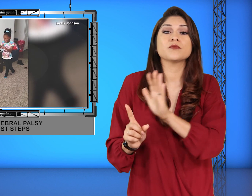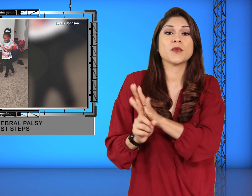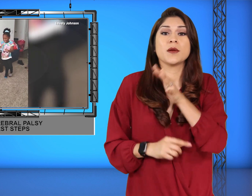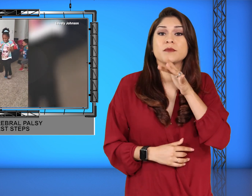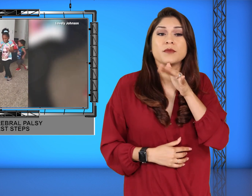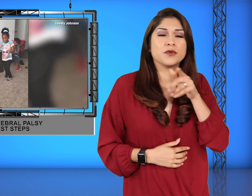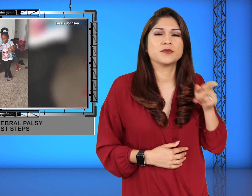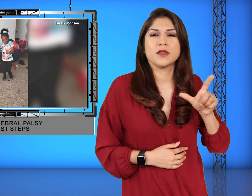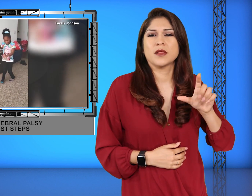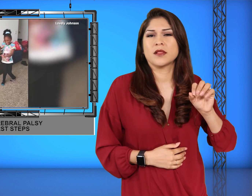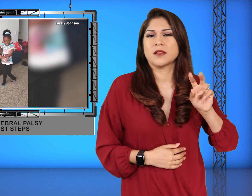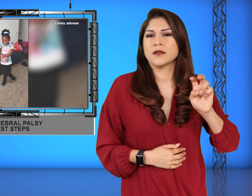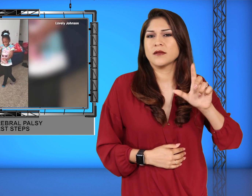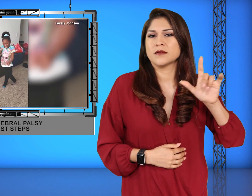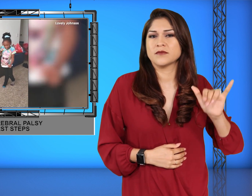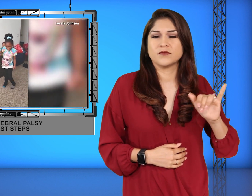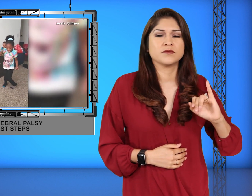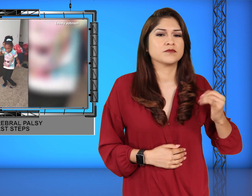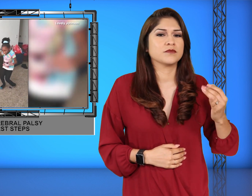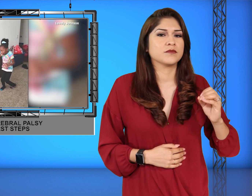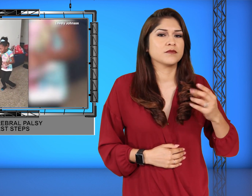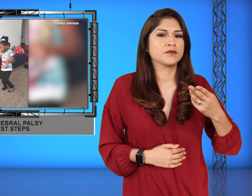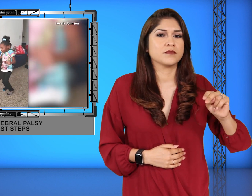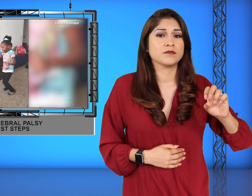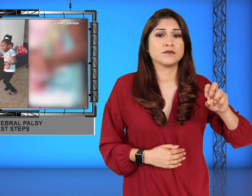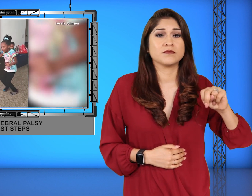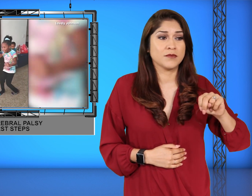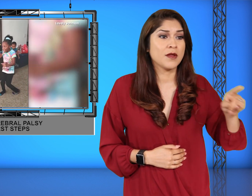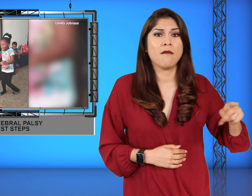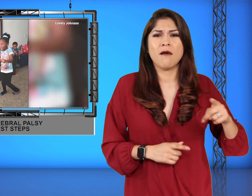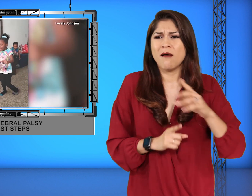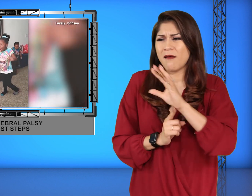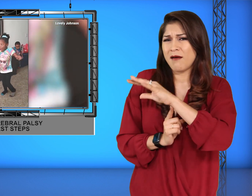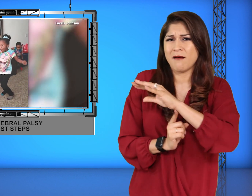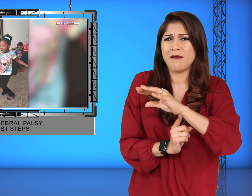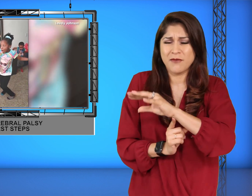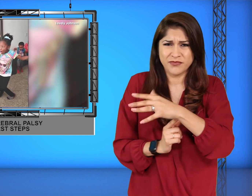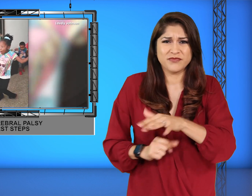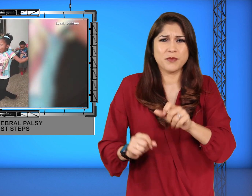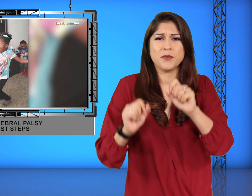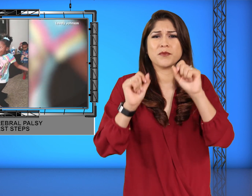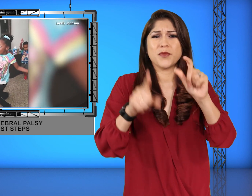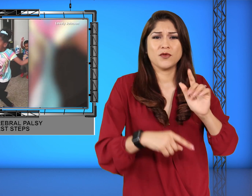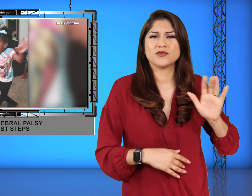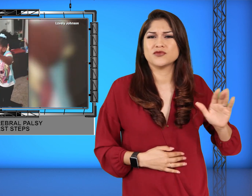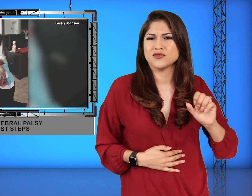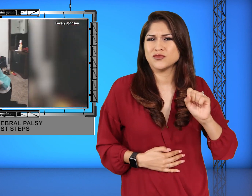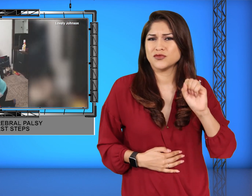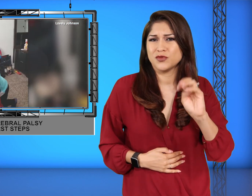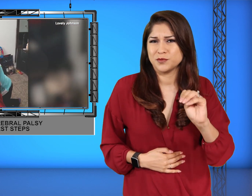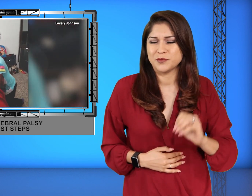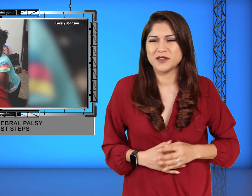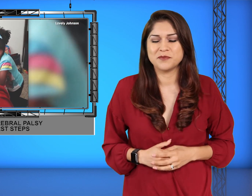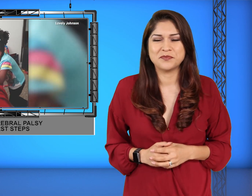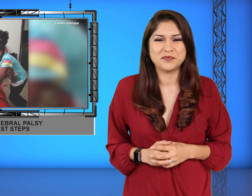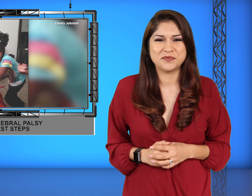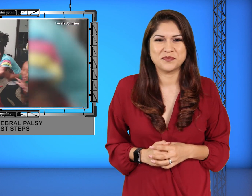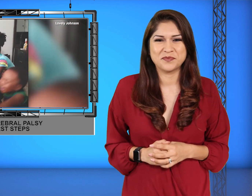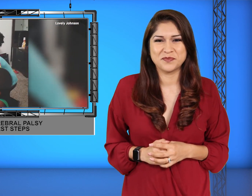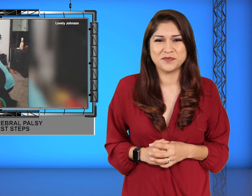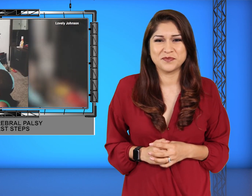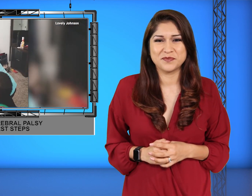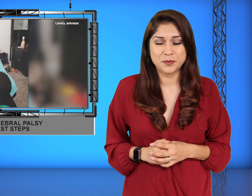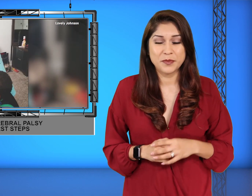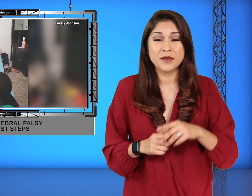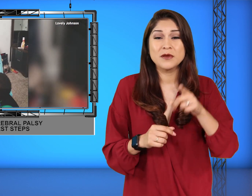Her mother, Lovely Johnson posted this video on social media.